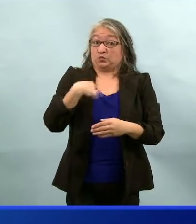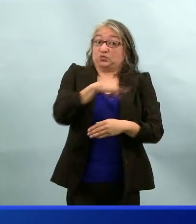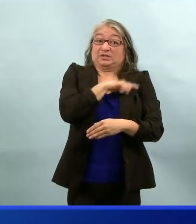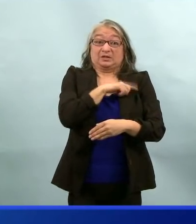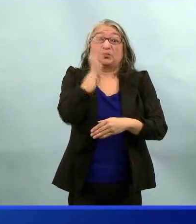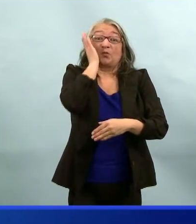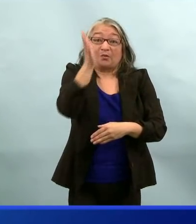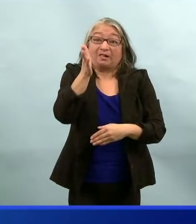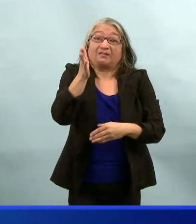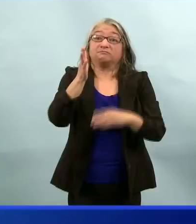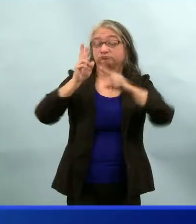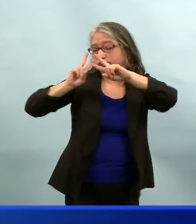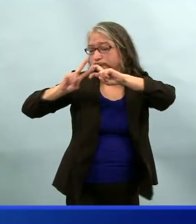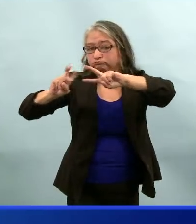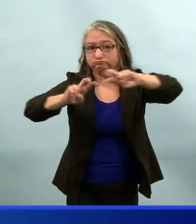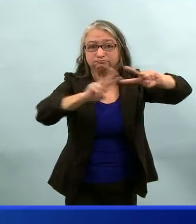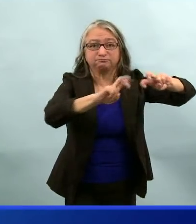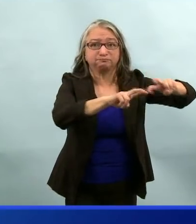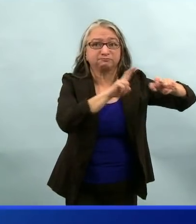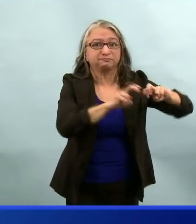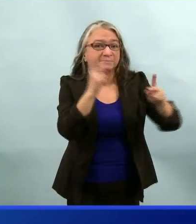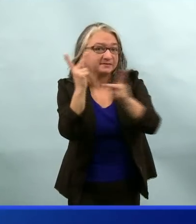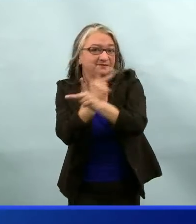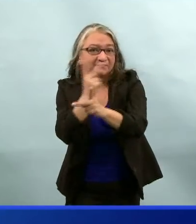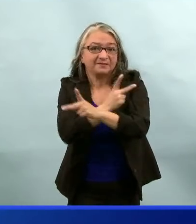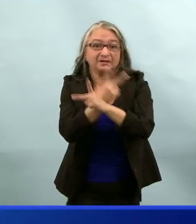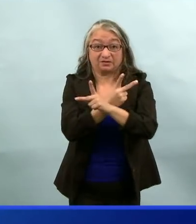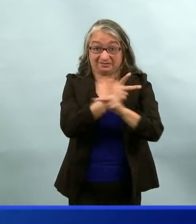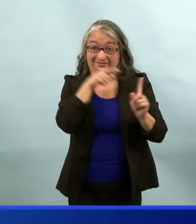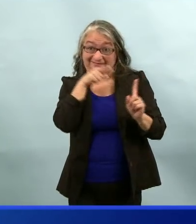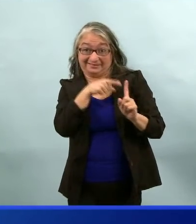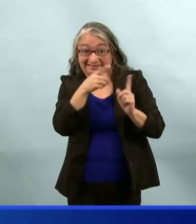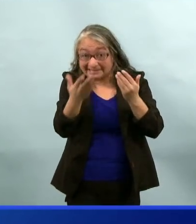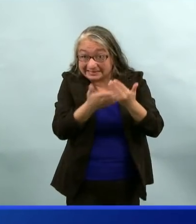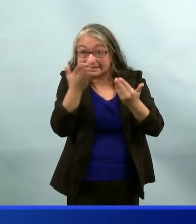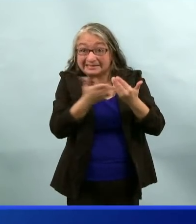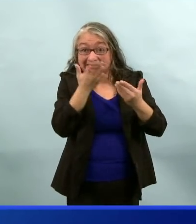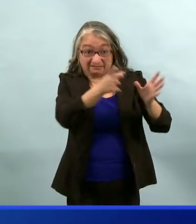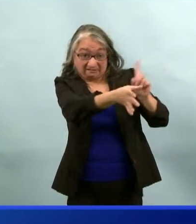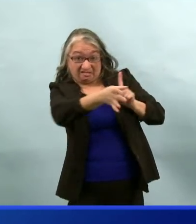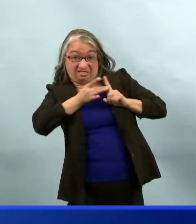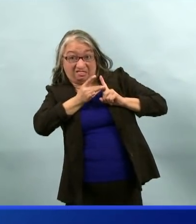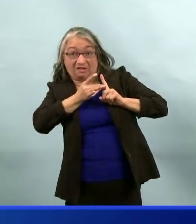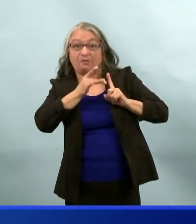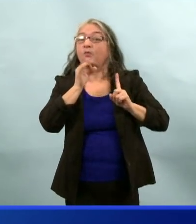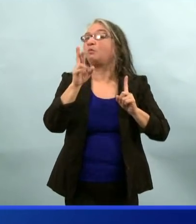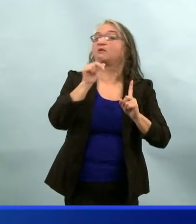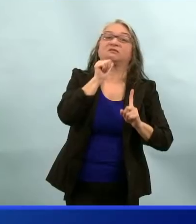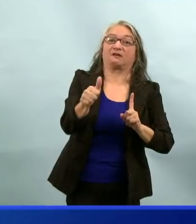its infectiousness if there's any vaccine escape and virulence the laboratory is screening positive